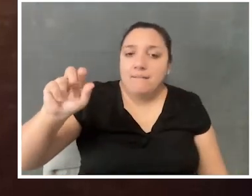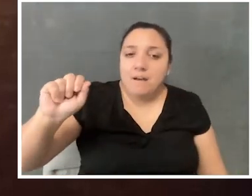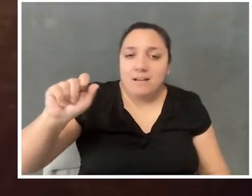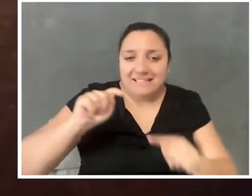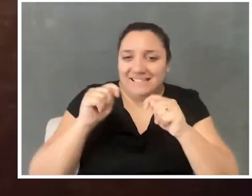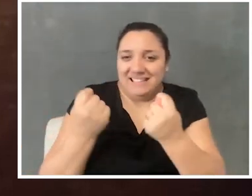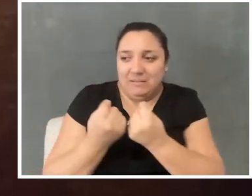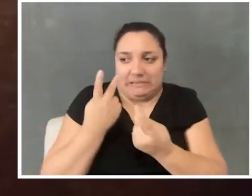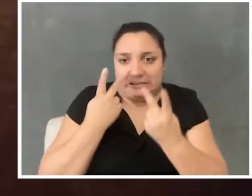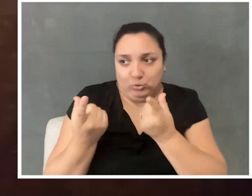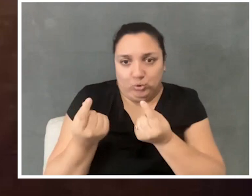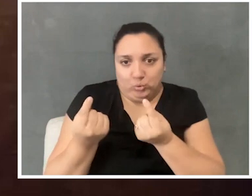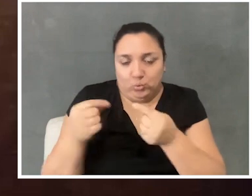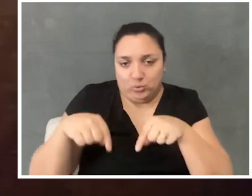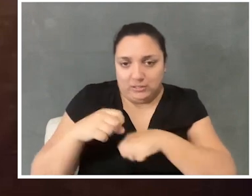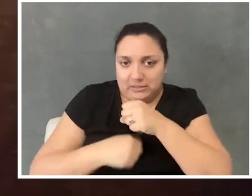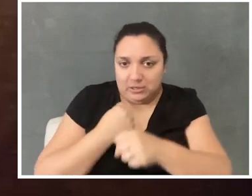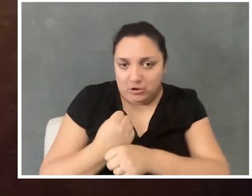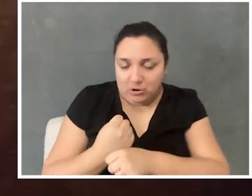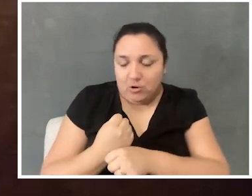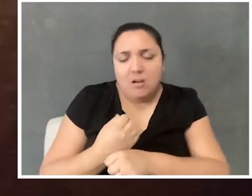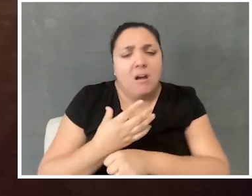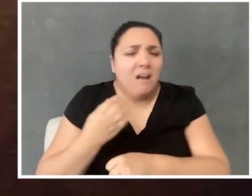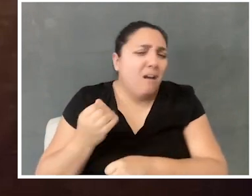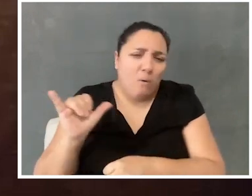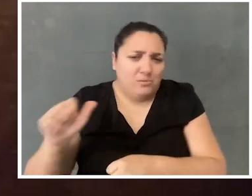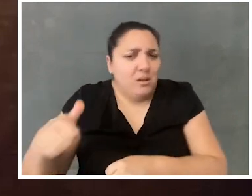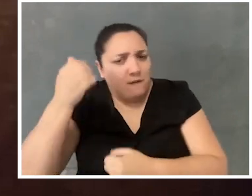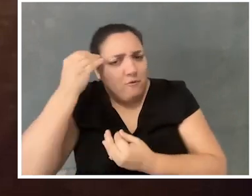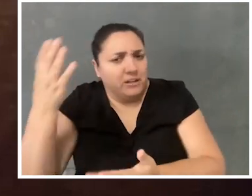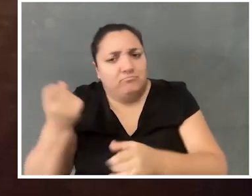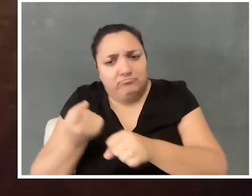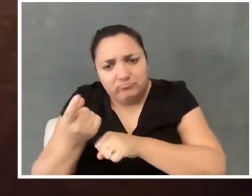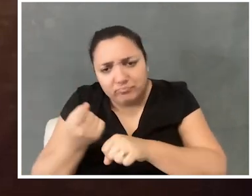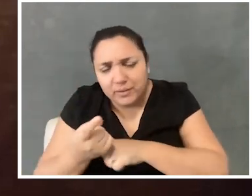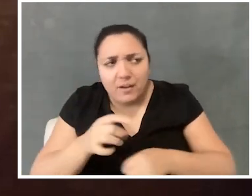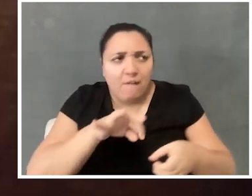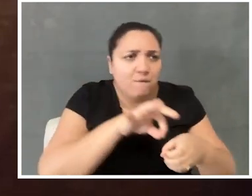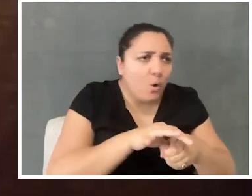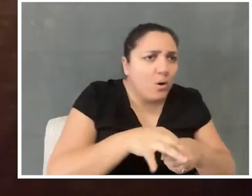but all the information that they put out every year for voting and accessibility